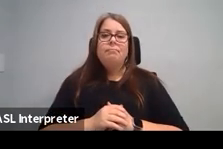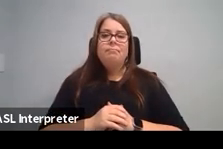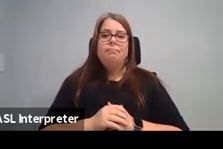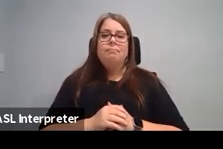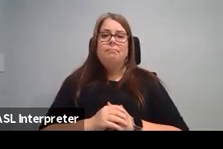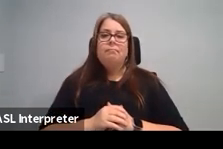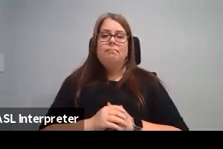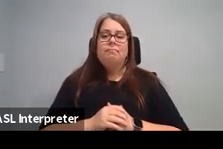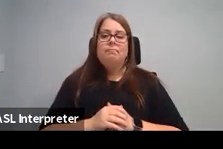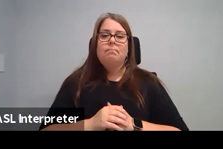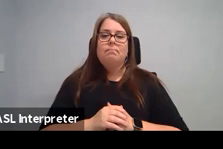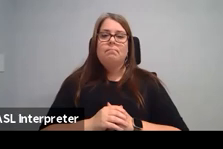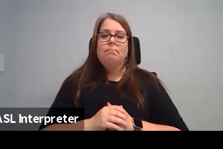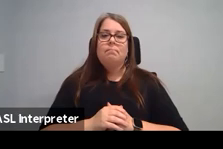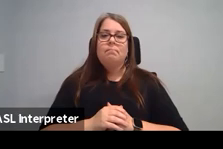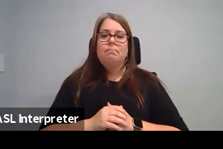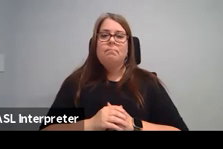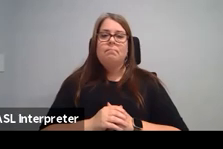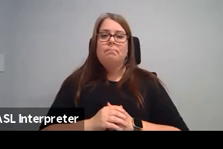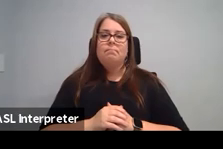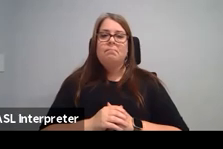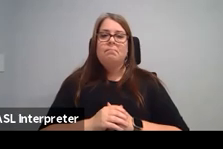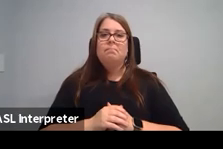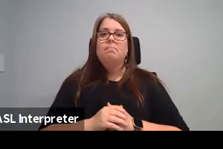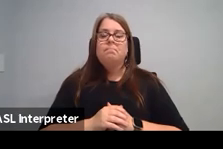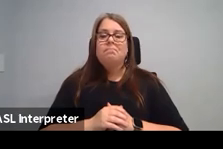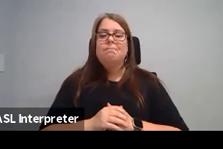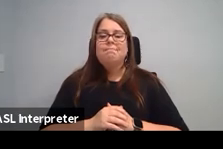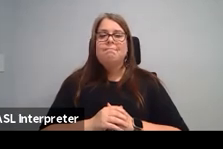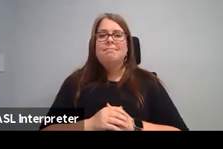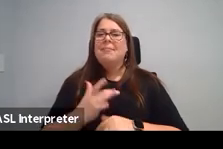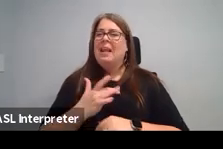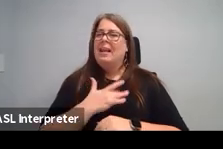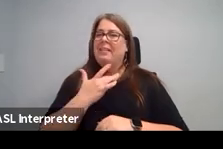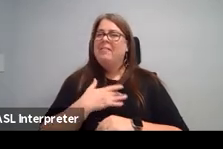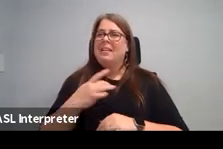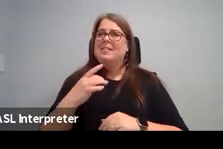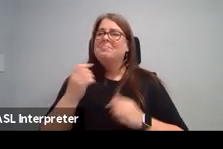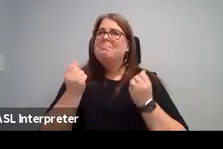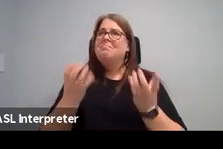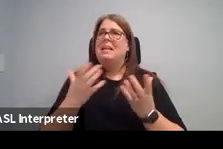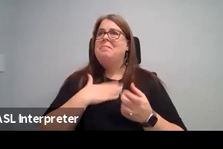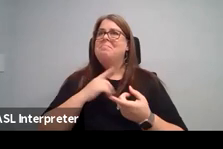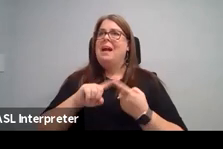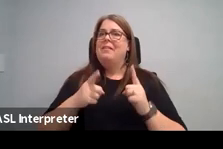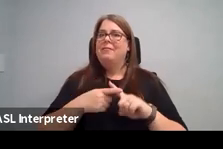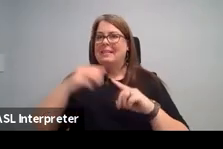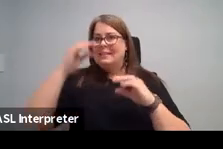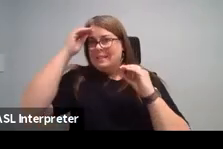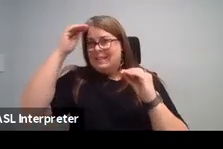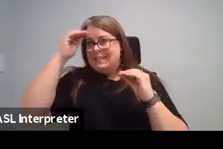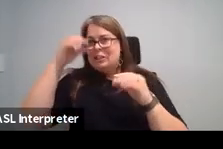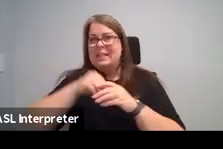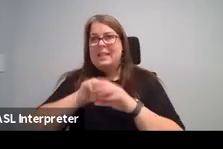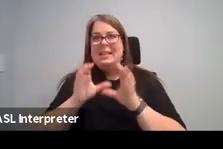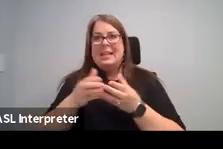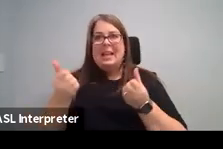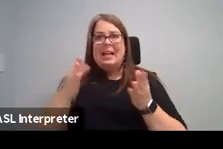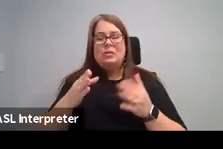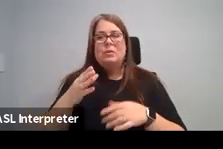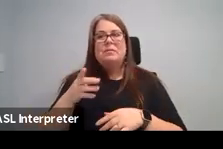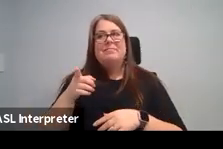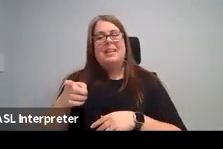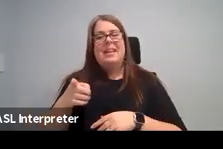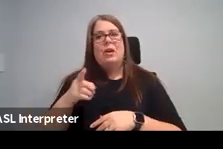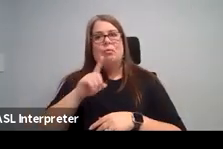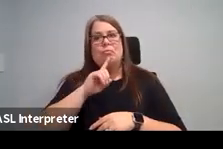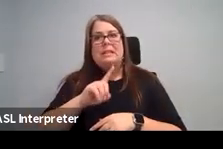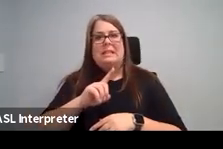Allison Frenzel : So one of the things that I feel like a lot of my friends who are in the classroom right now are struggling with is they're beating themselves up. I mean, realistically planning.